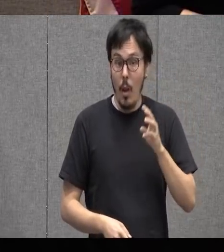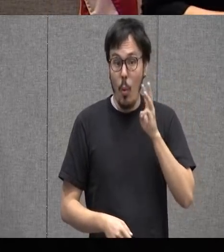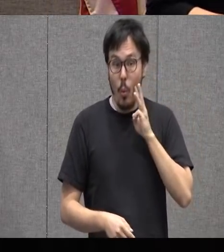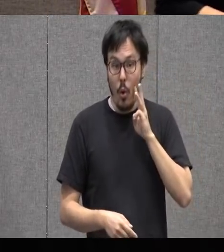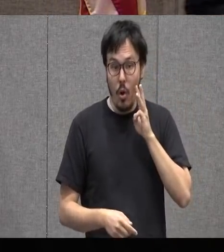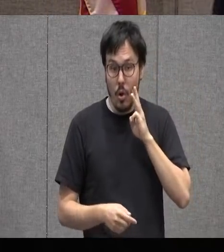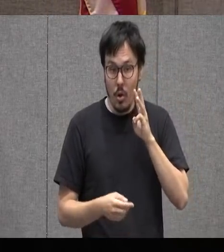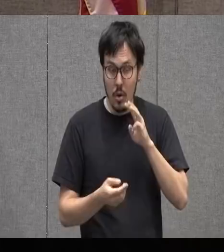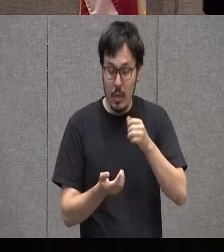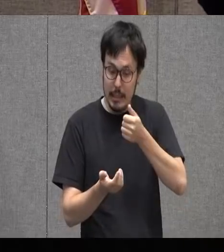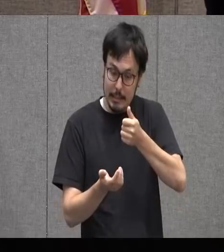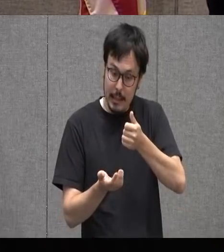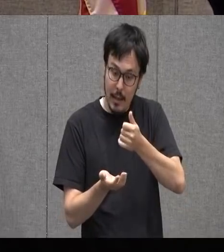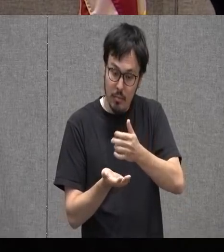And after seven days,